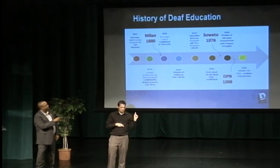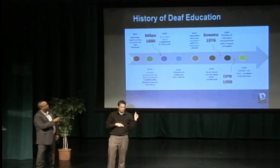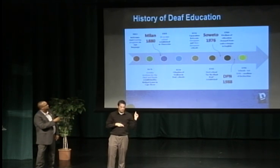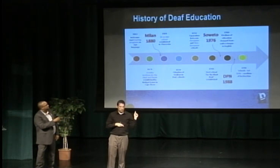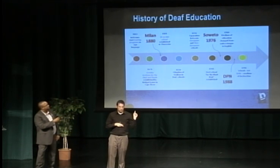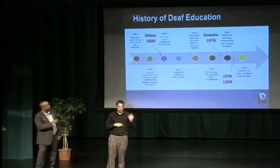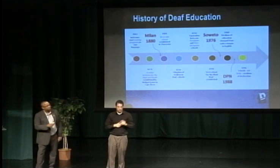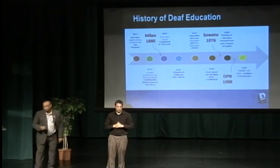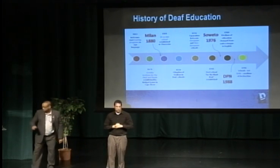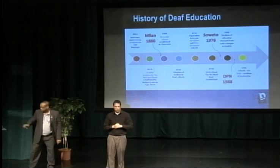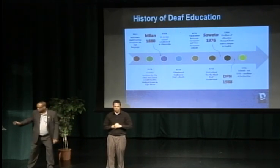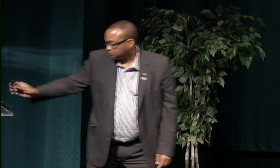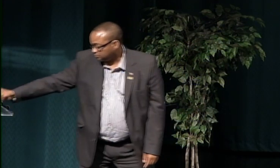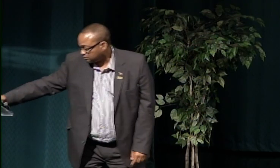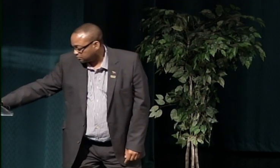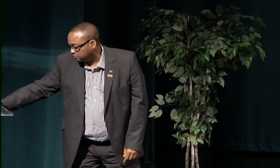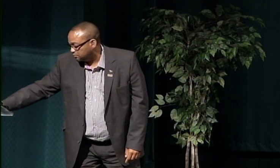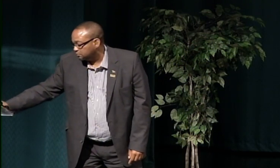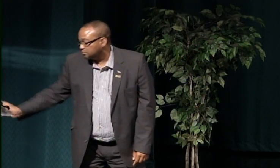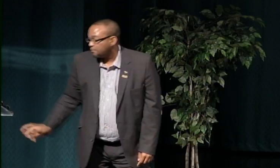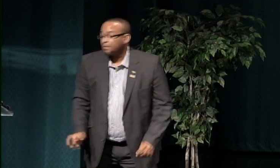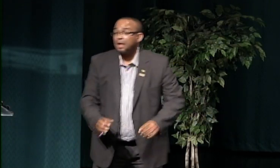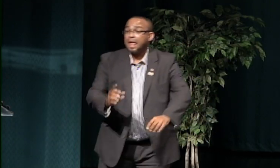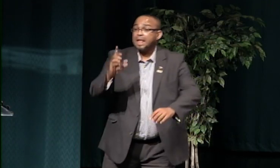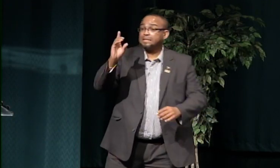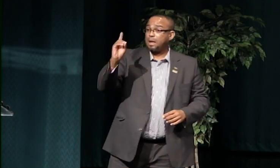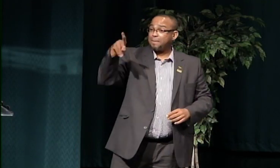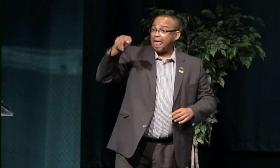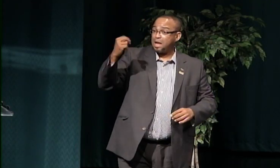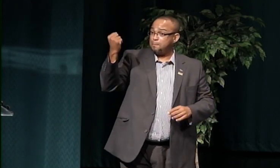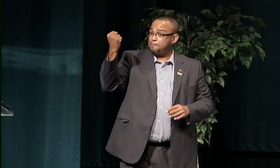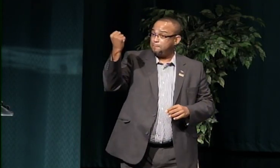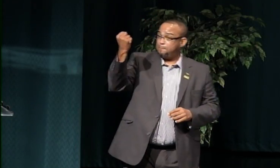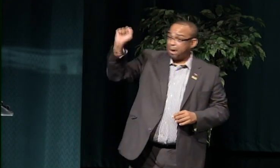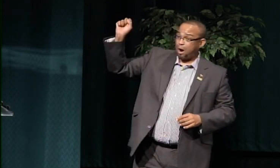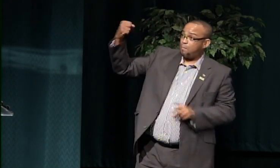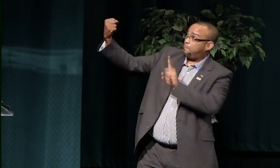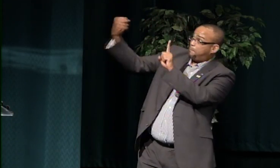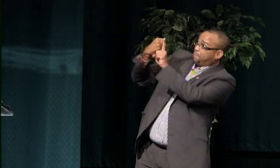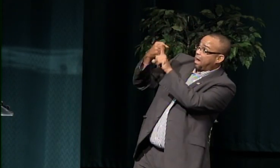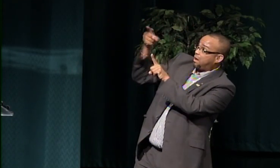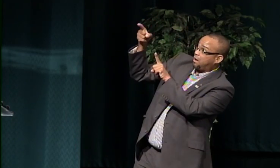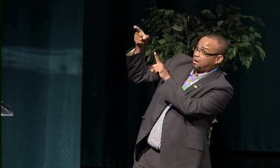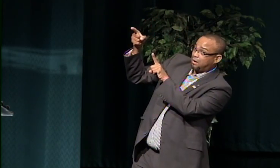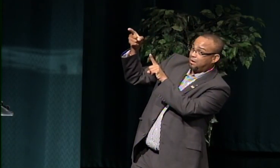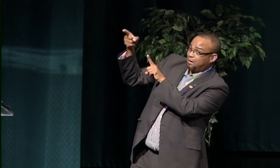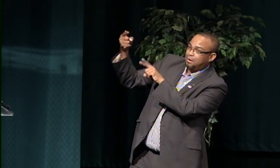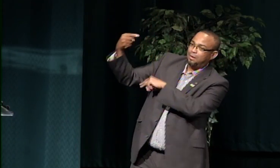And as a result of that, those of us